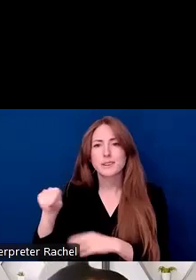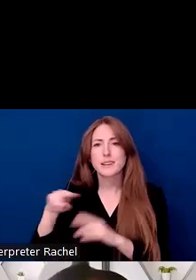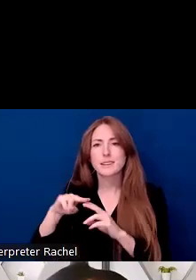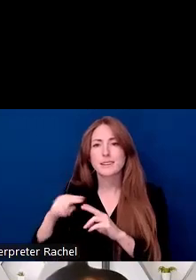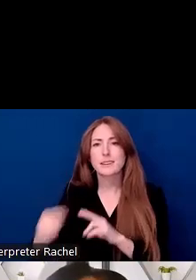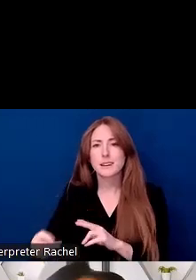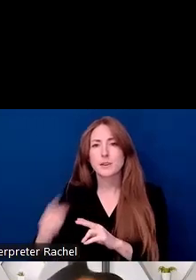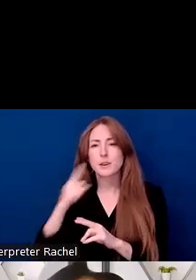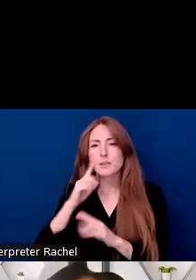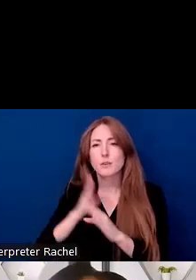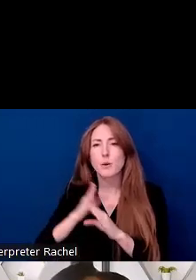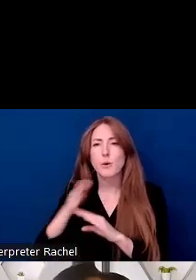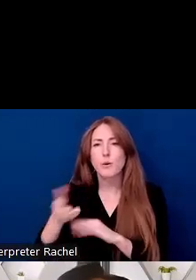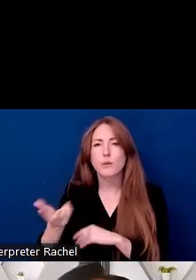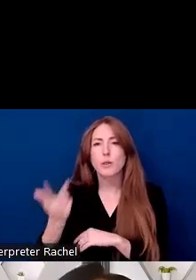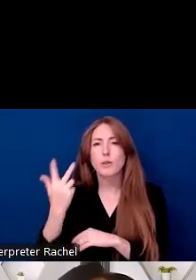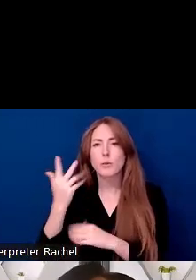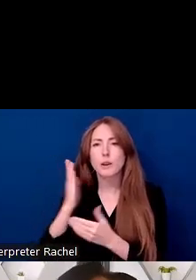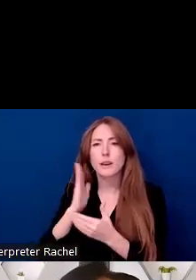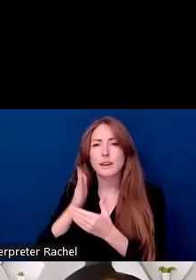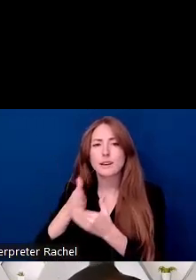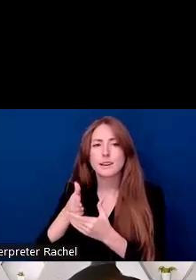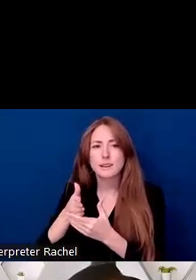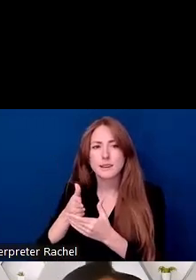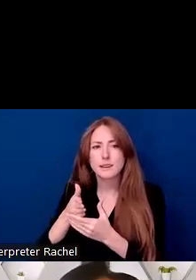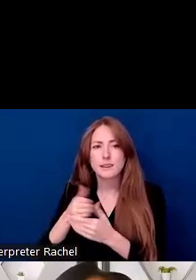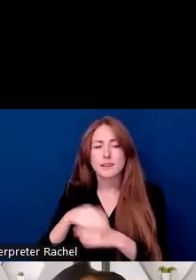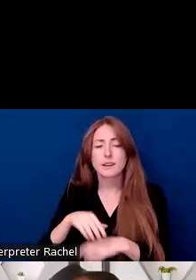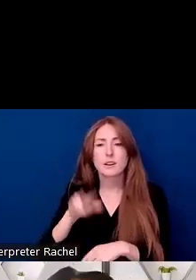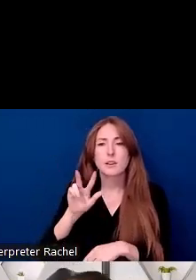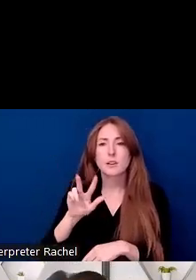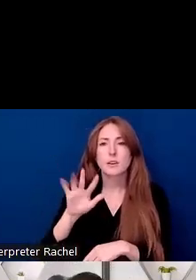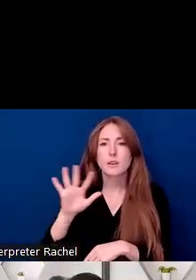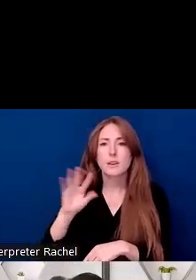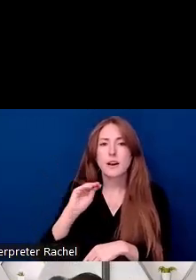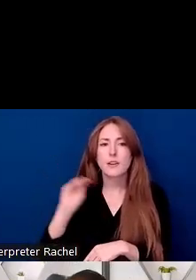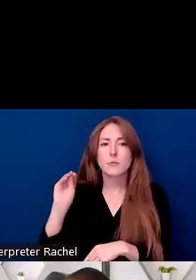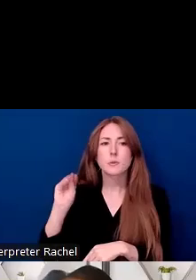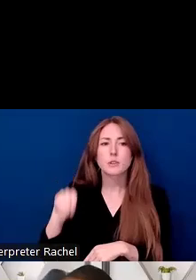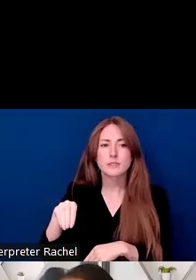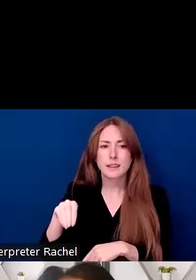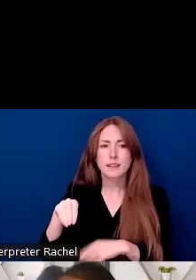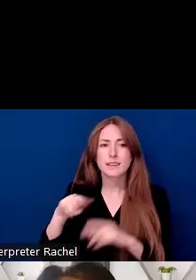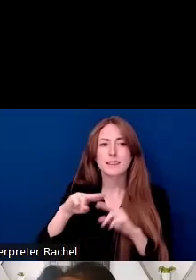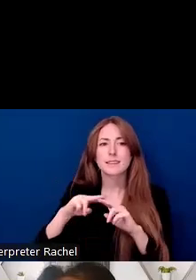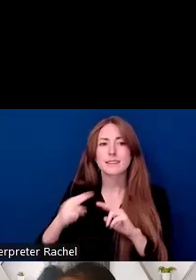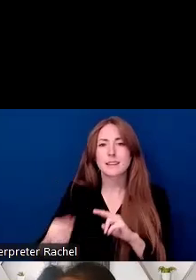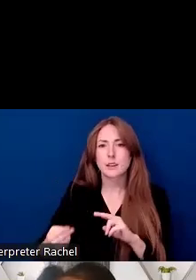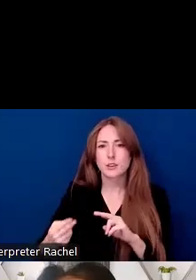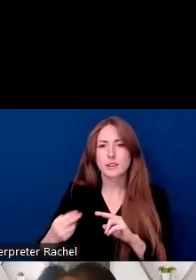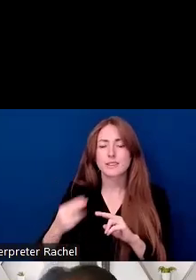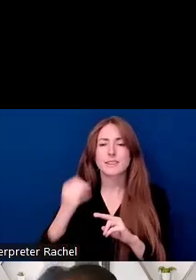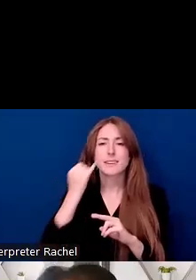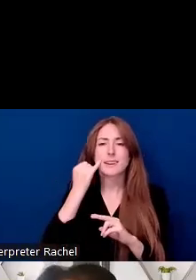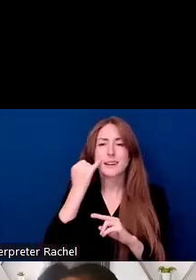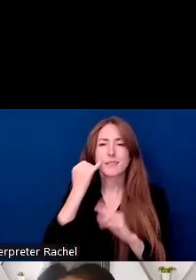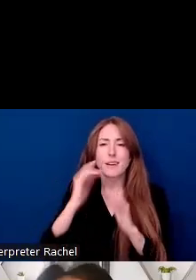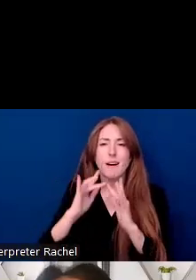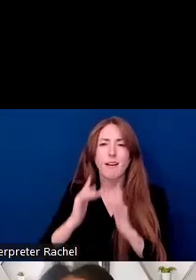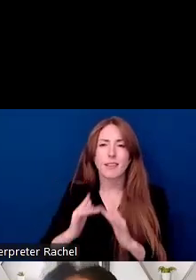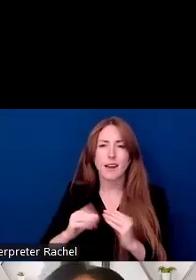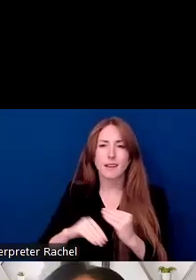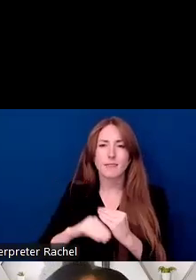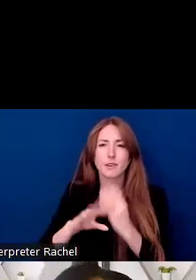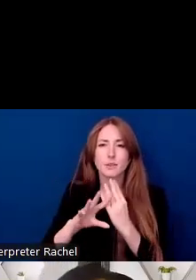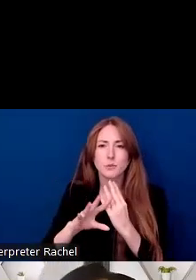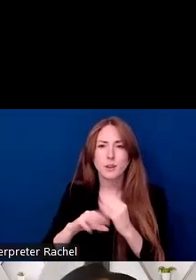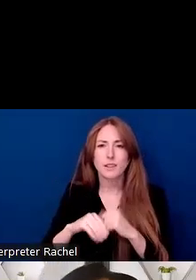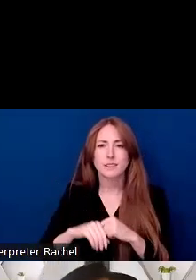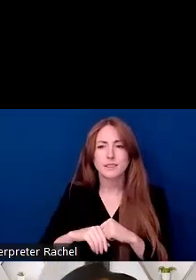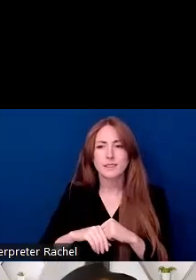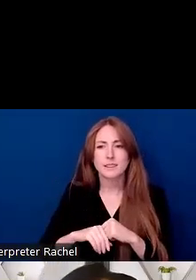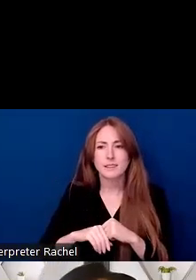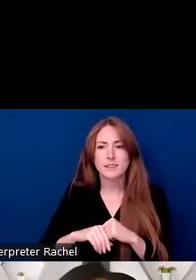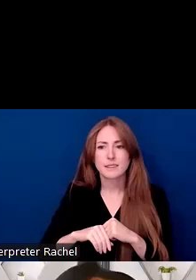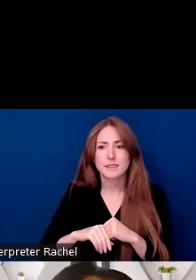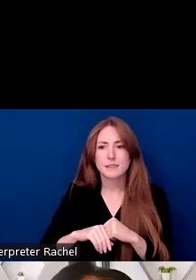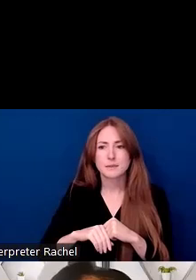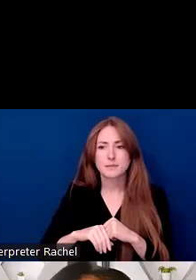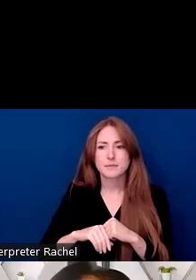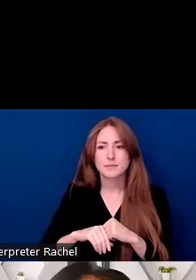delivered and it decreased by 35% when we provide the KT intervention virtually. Next please.